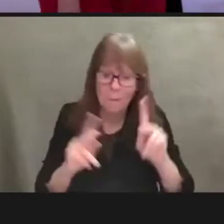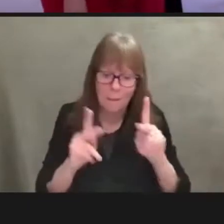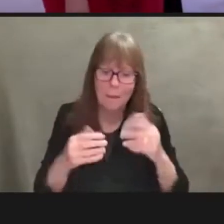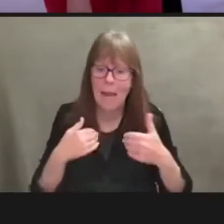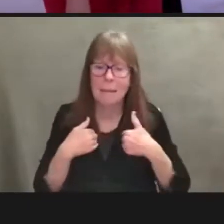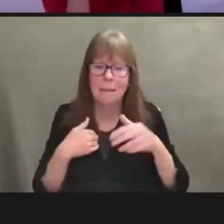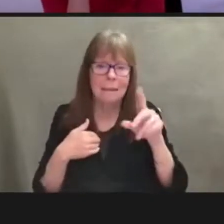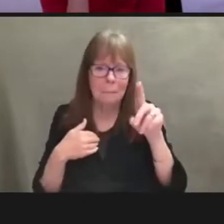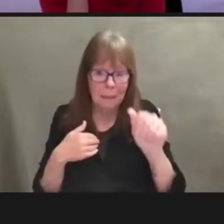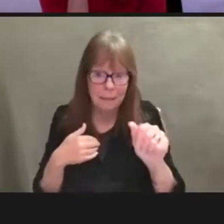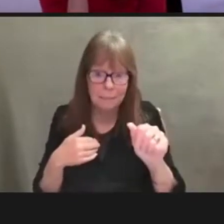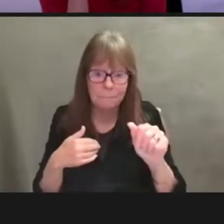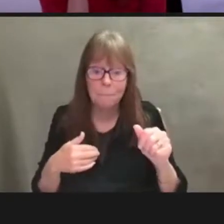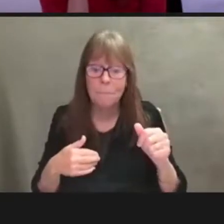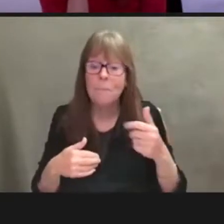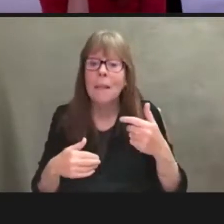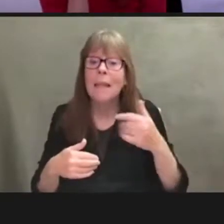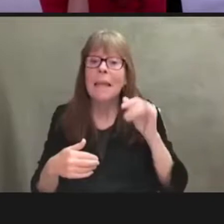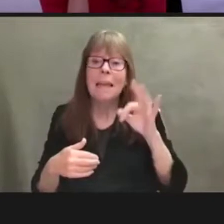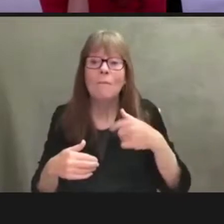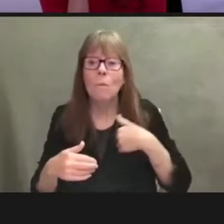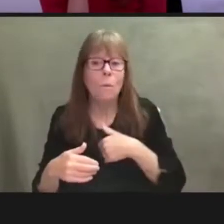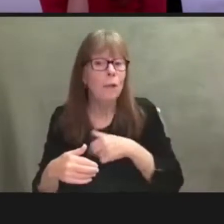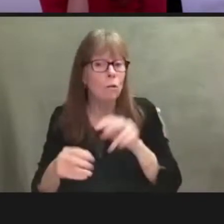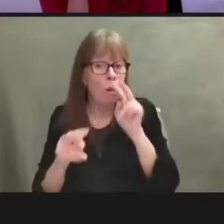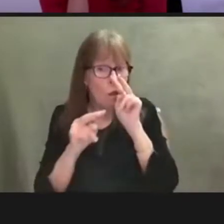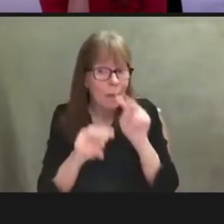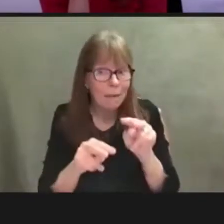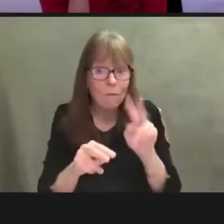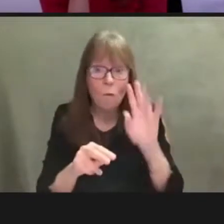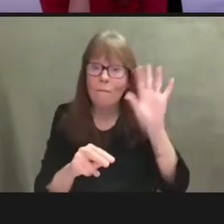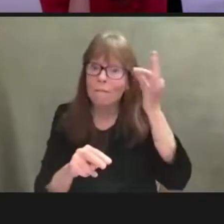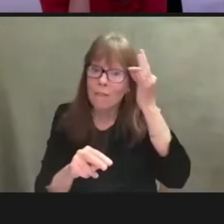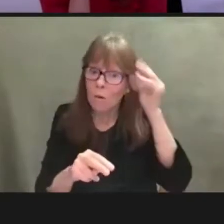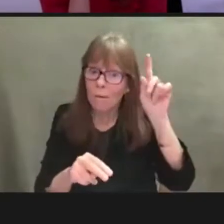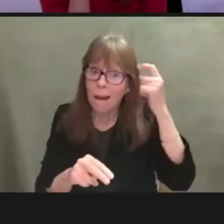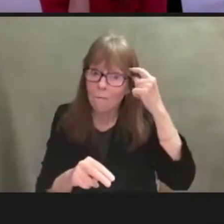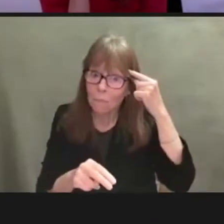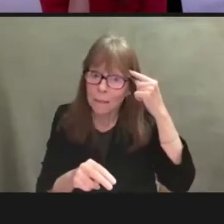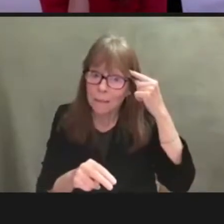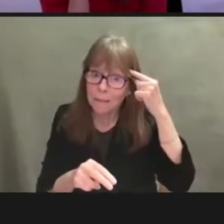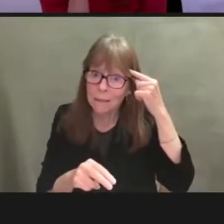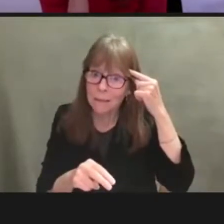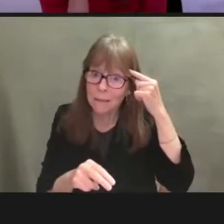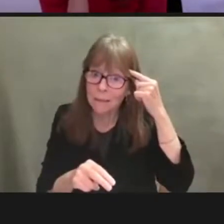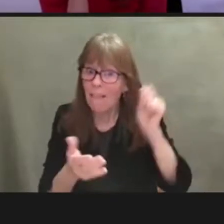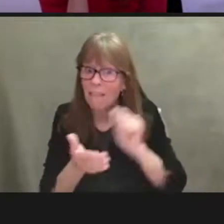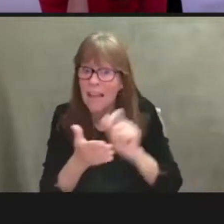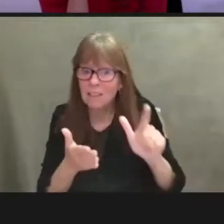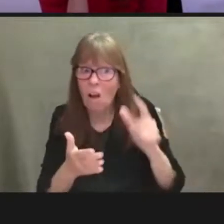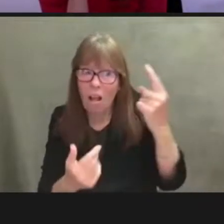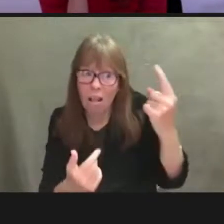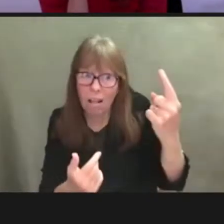Because if we're only looking for the federal government to fund these programs it's not